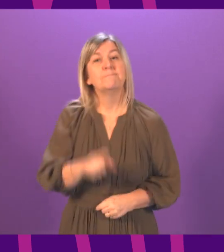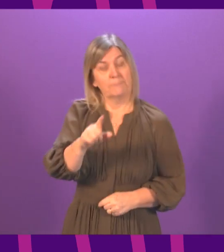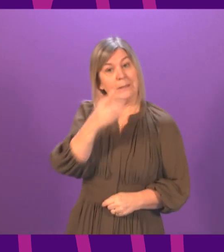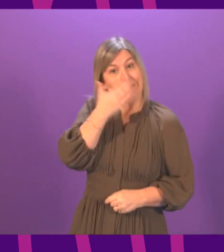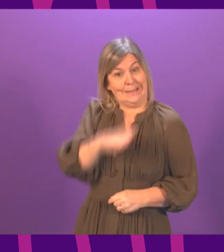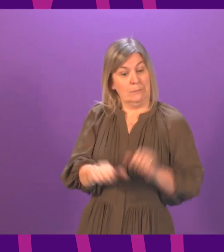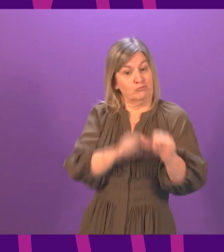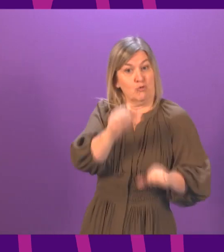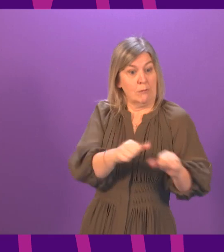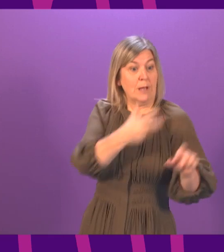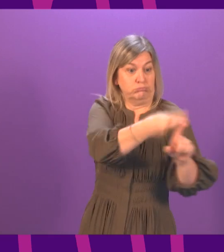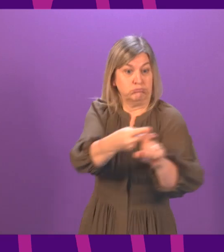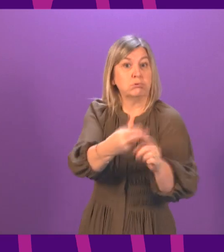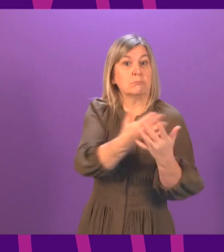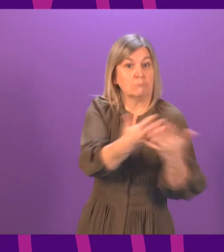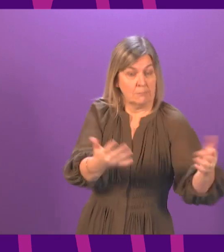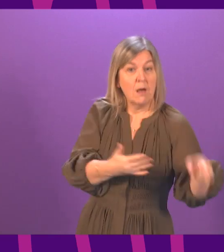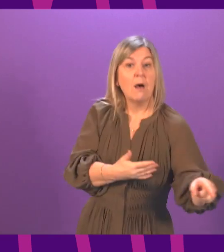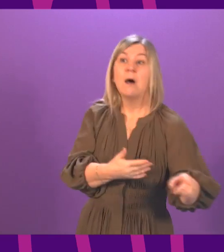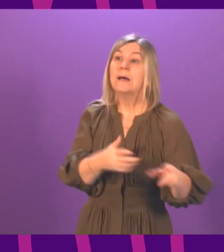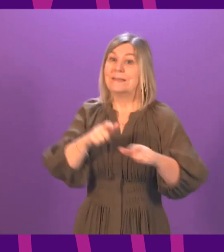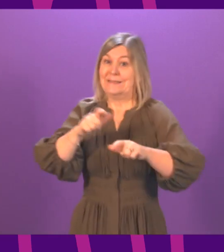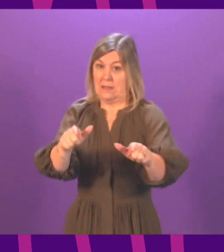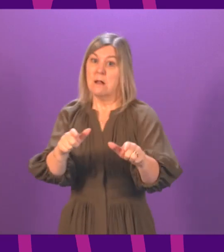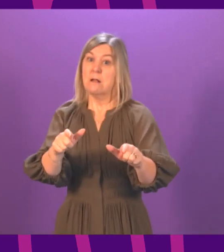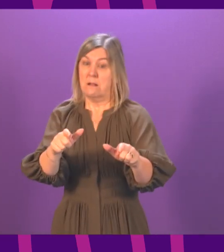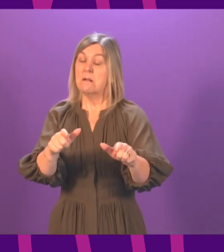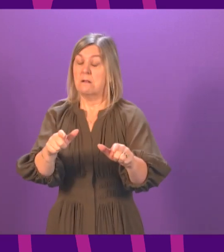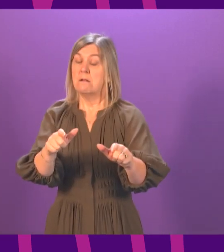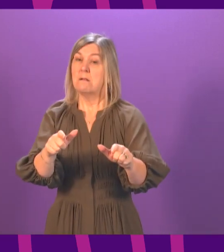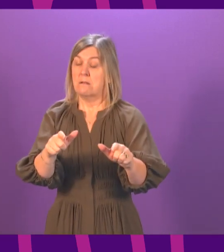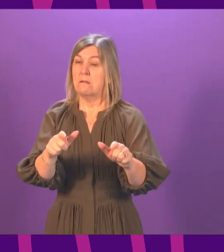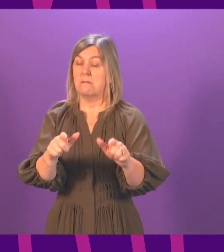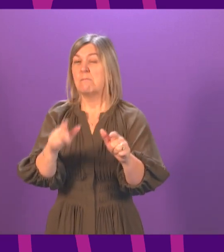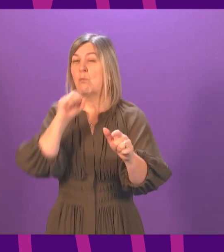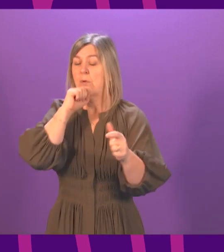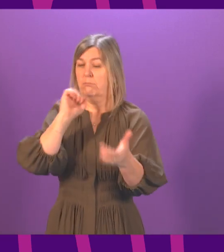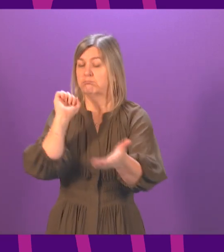virus. Later today we will publish the up-to-date estimate of the R number, which suggests that